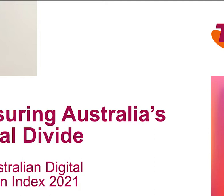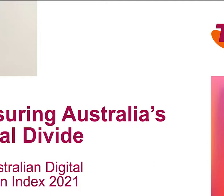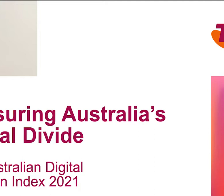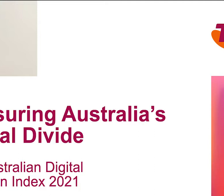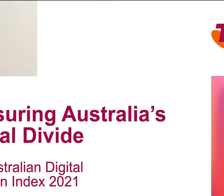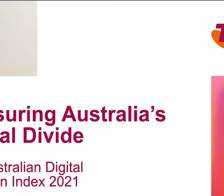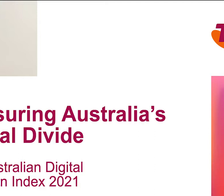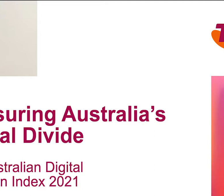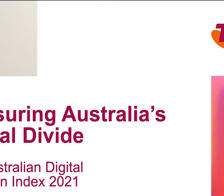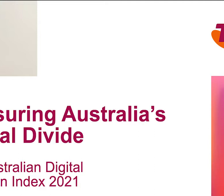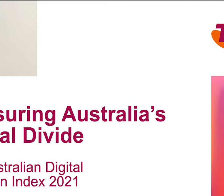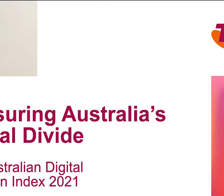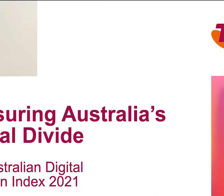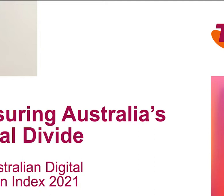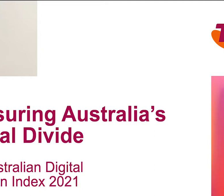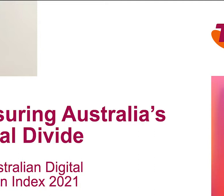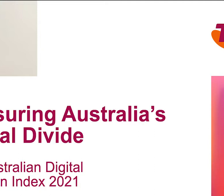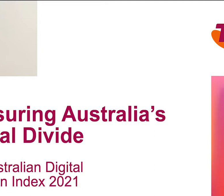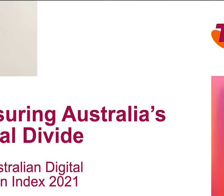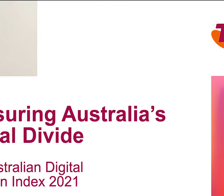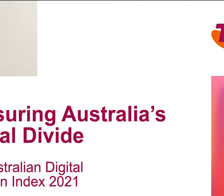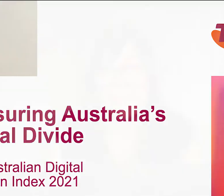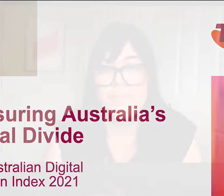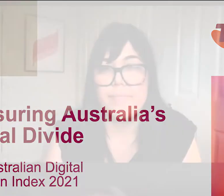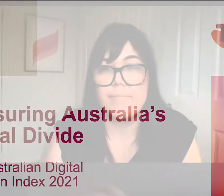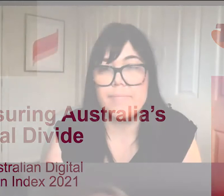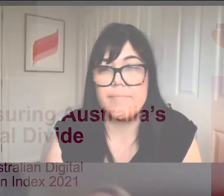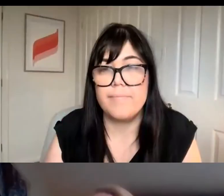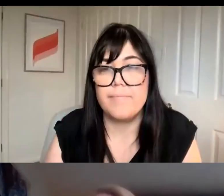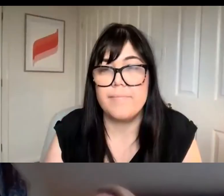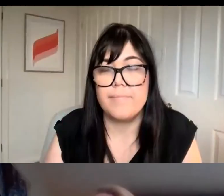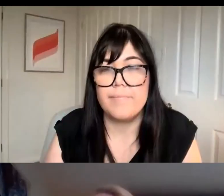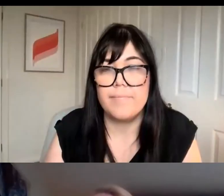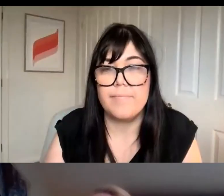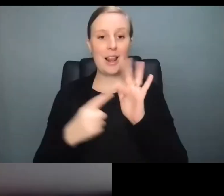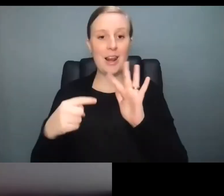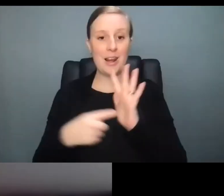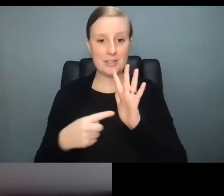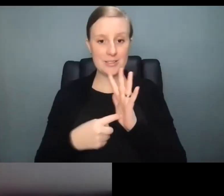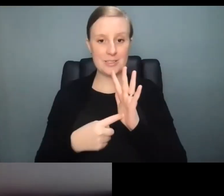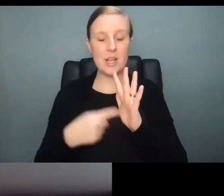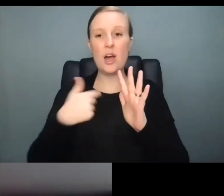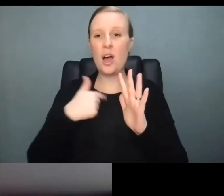Scarlet and I'm head of sustainability at Telstra. I'm joining you today from Spring